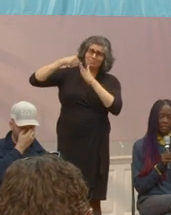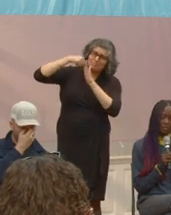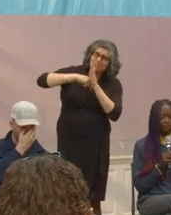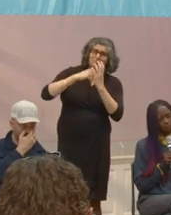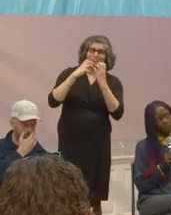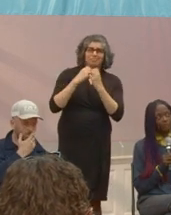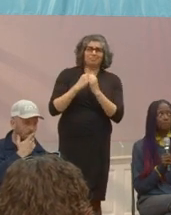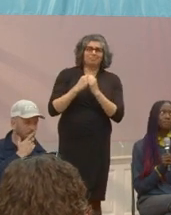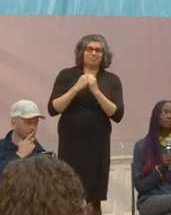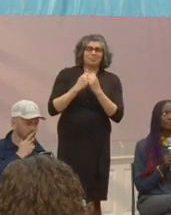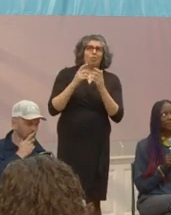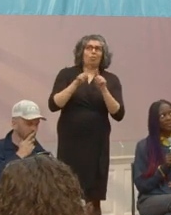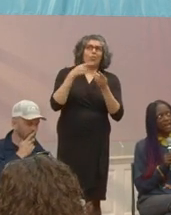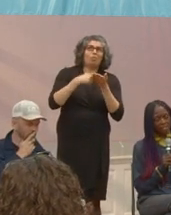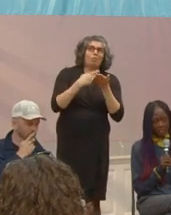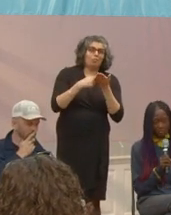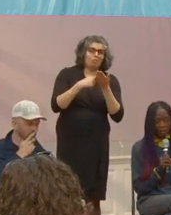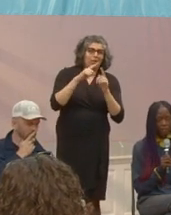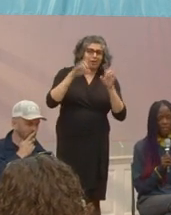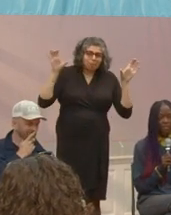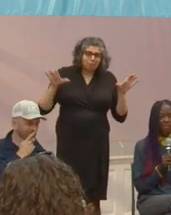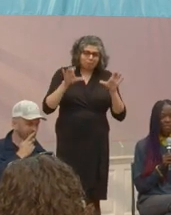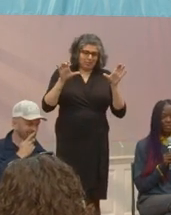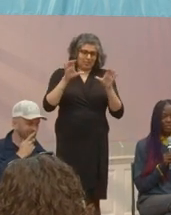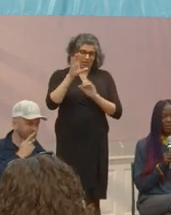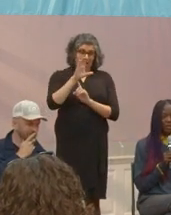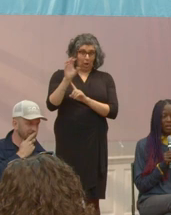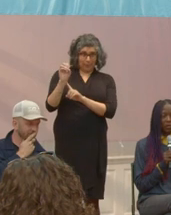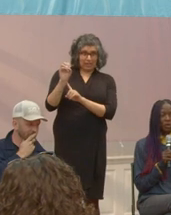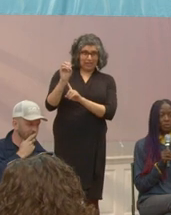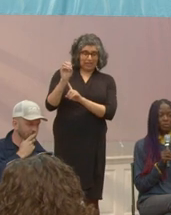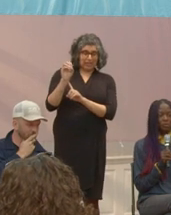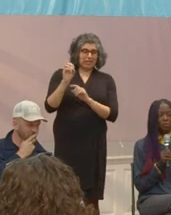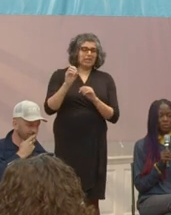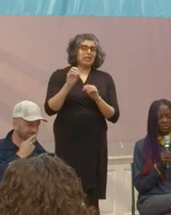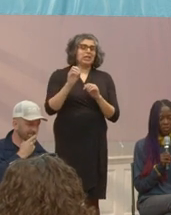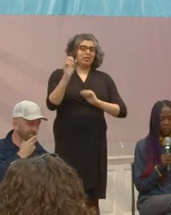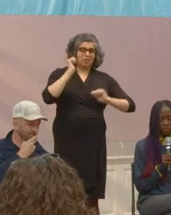about activating the company and what all the performers are able